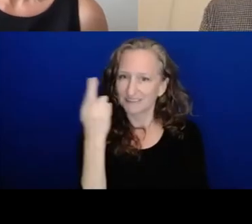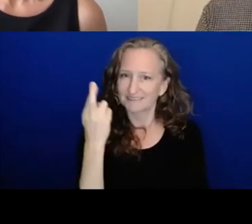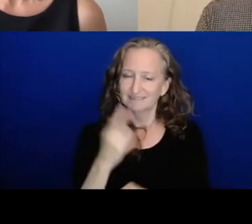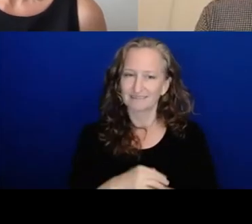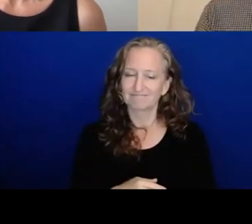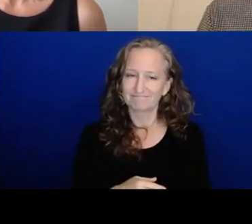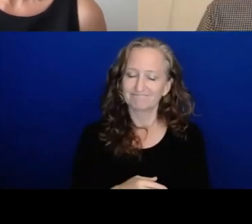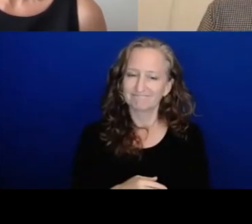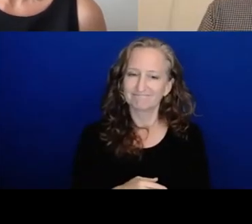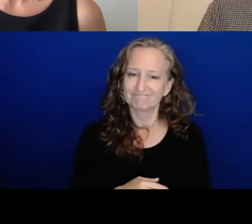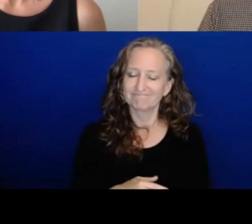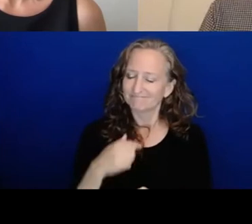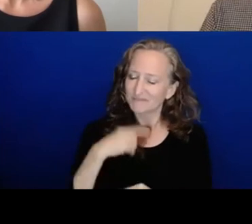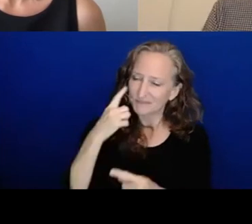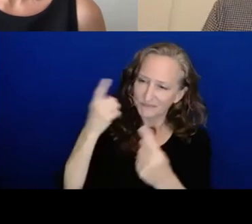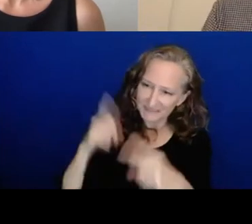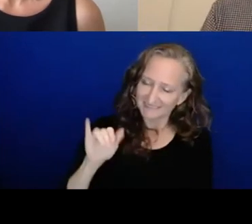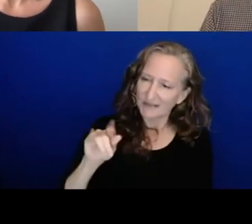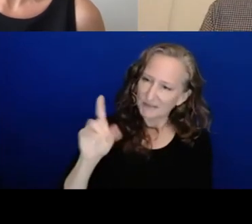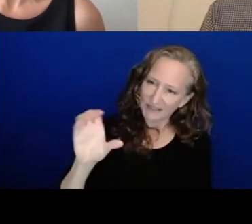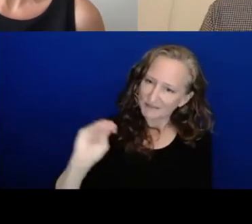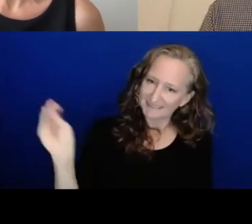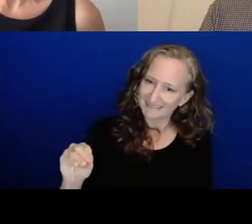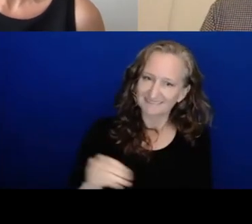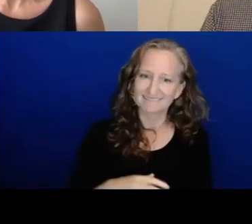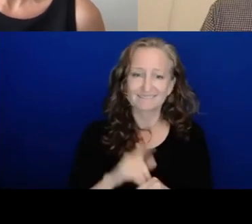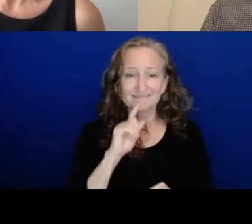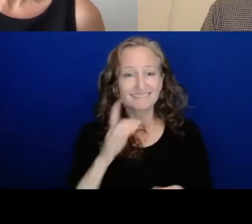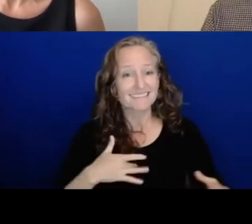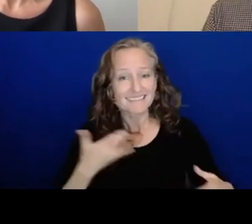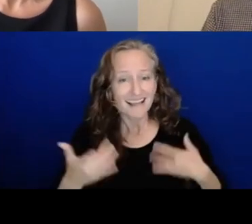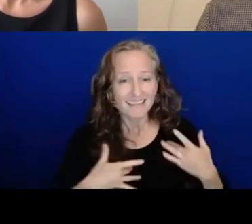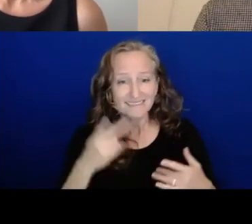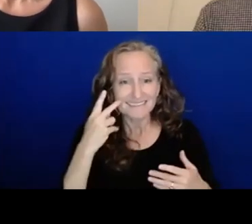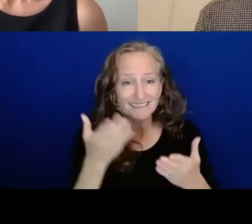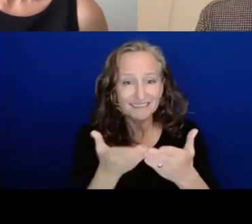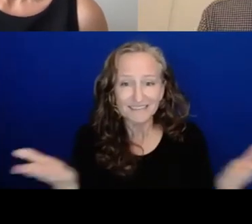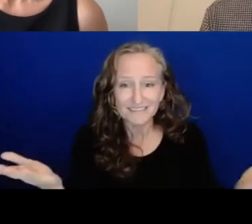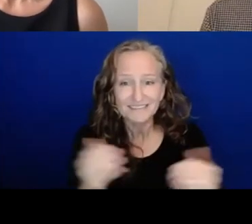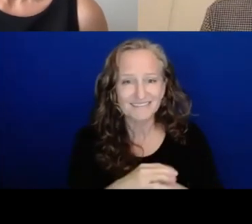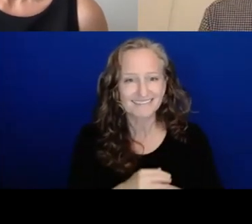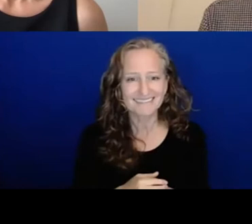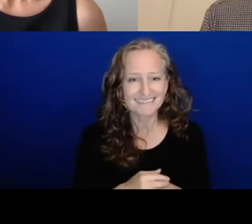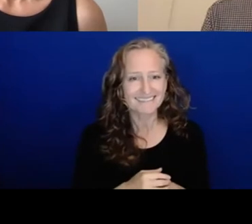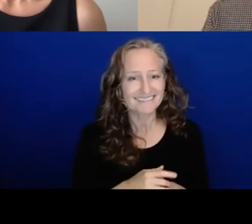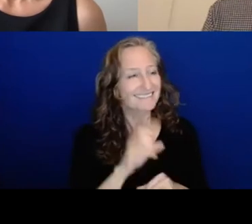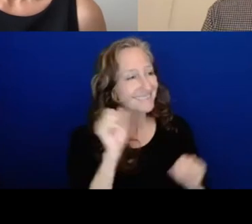Welcome, everybody. Really excited to see you all. Always excited to see you. Good to see you.